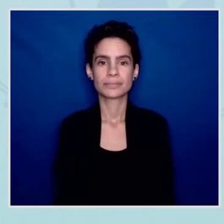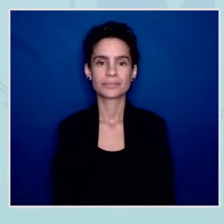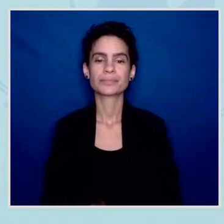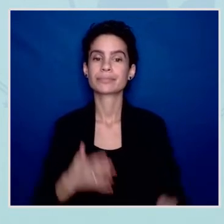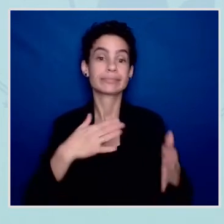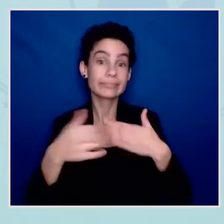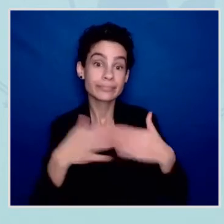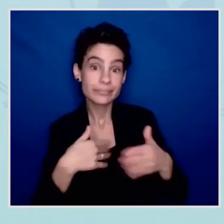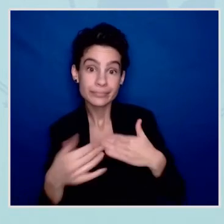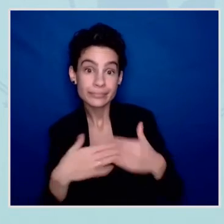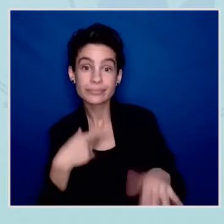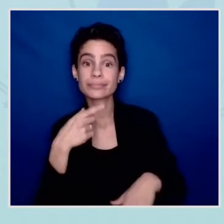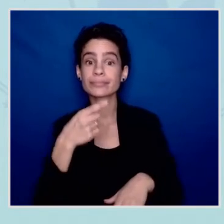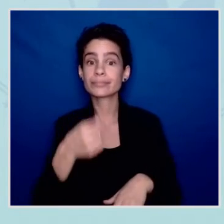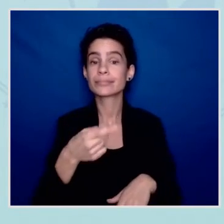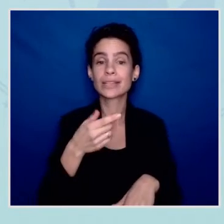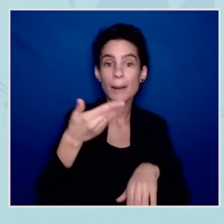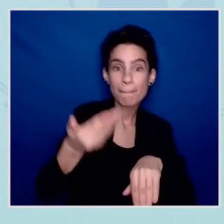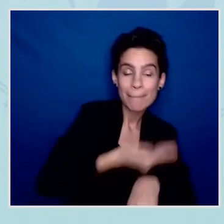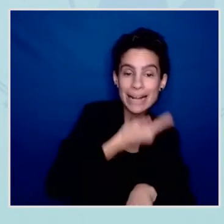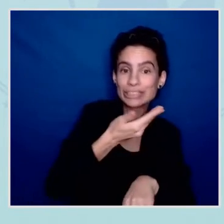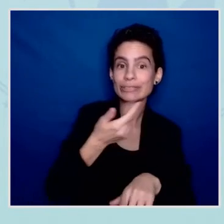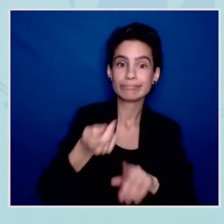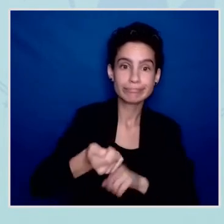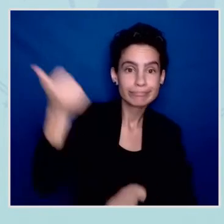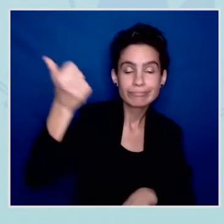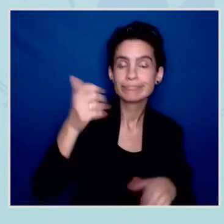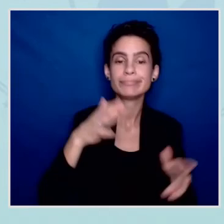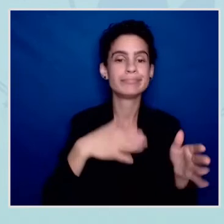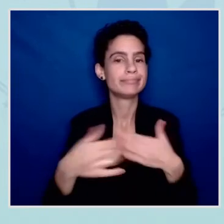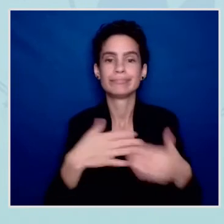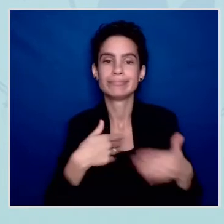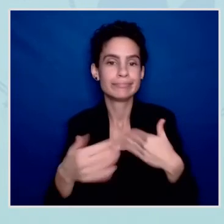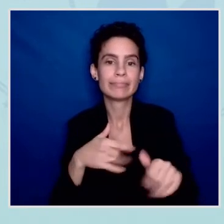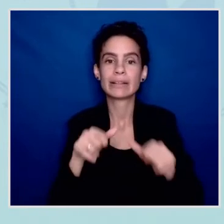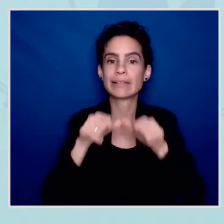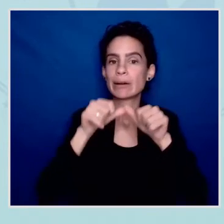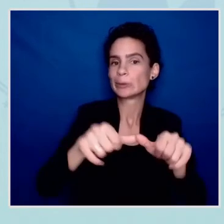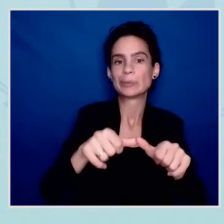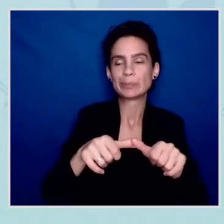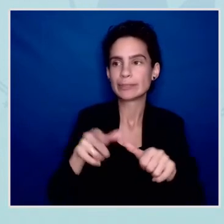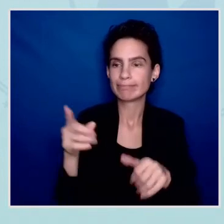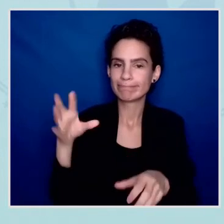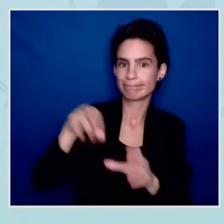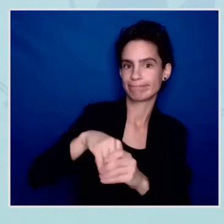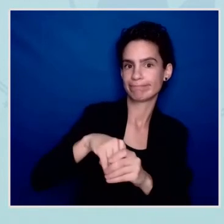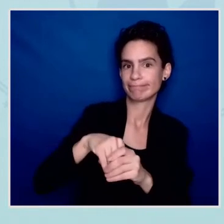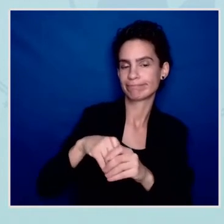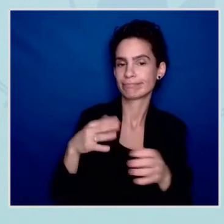THE ACCOLADES THAT FOLLOW HIM, LIKE CRUZ AND OTHER, THEY ARE